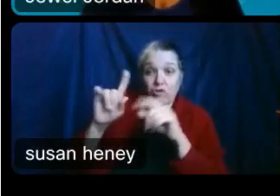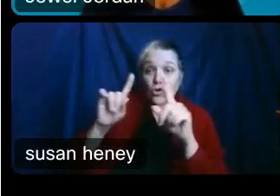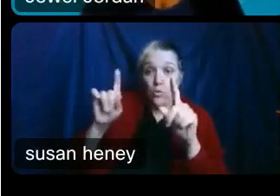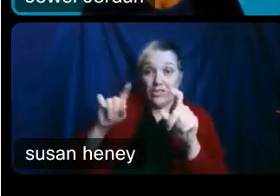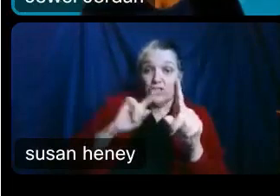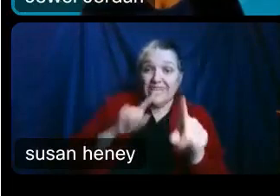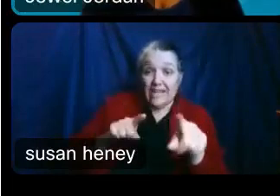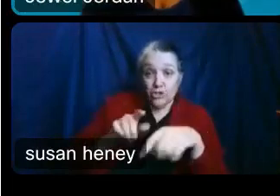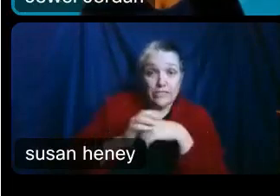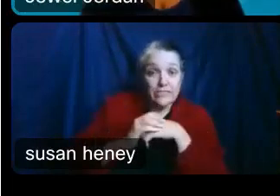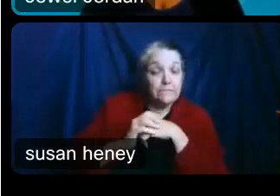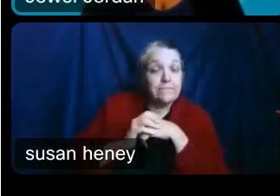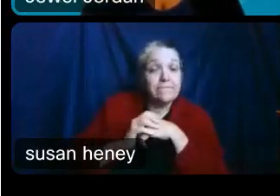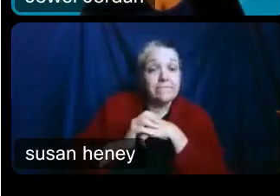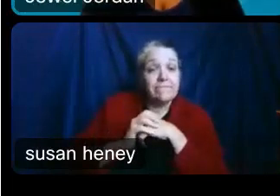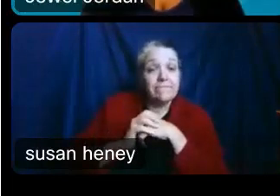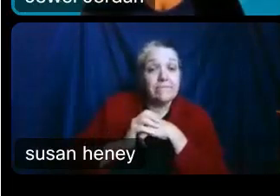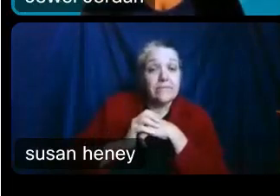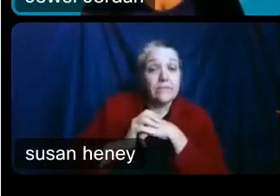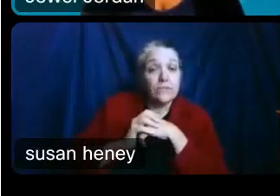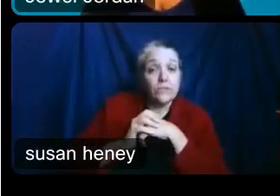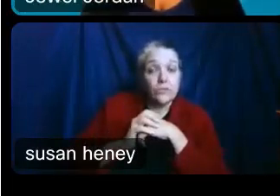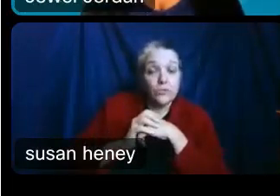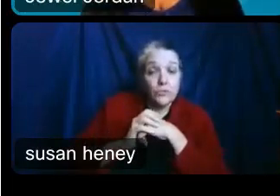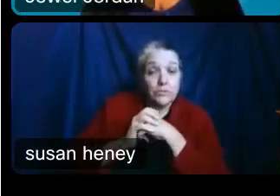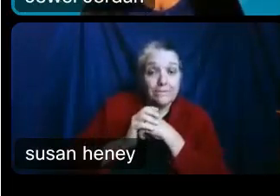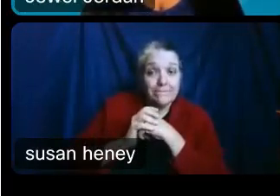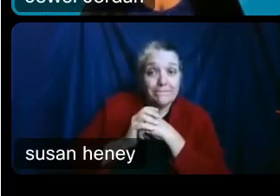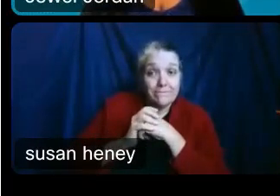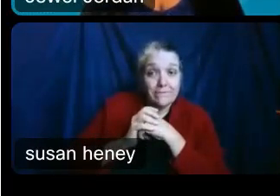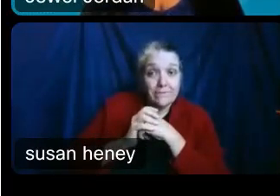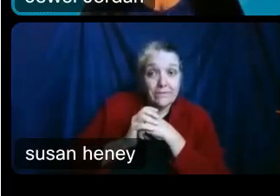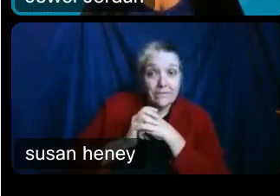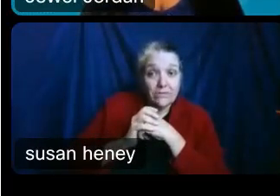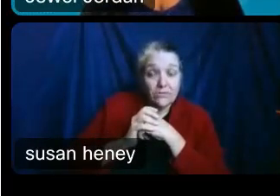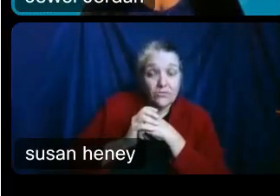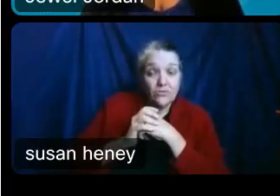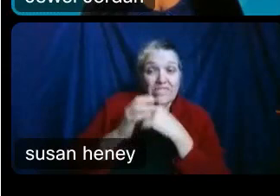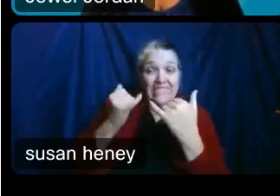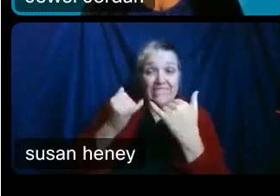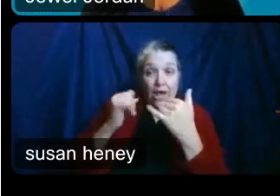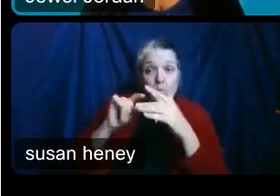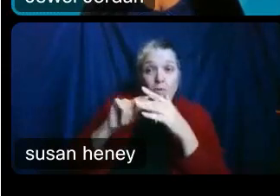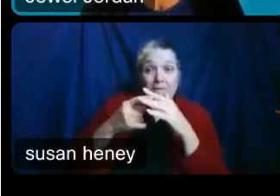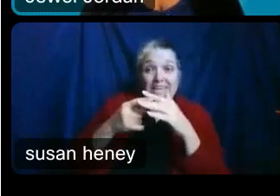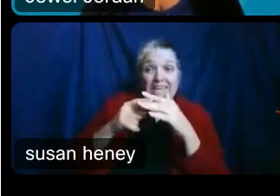Jewel Jordan: Thanks, Gretchen. Now we'll go ahead and begin taking questions. In order